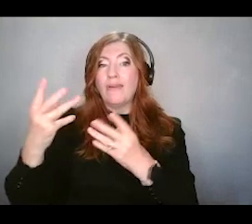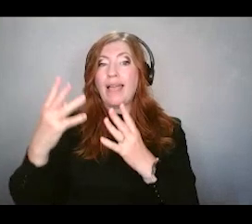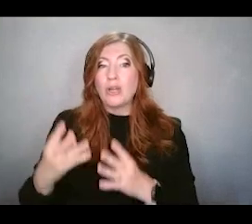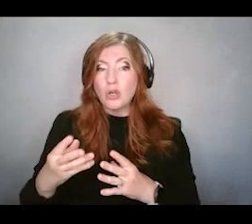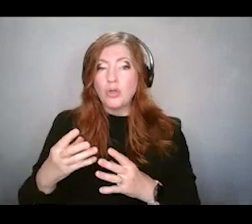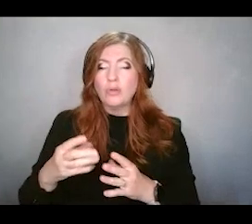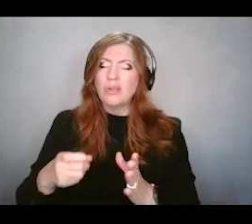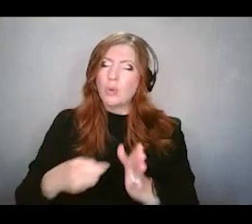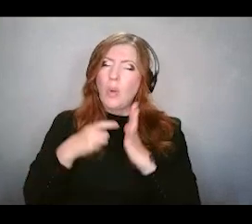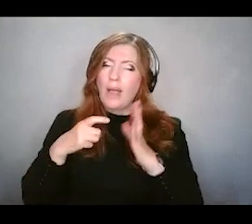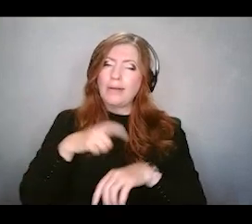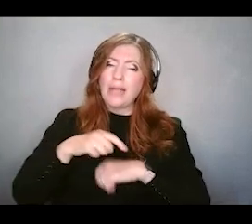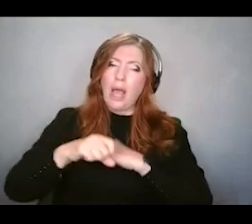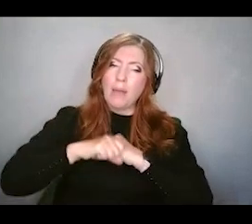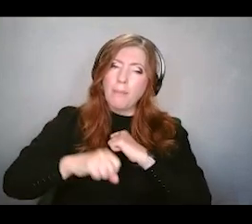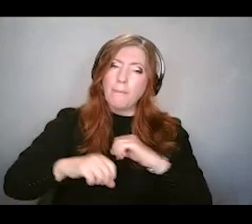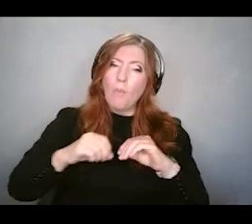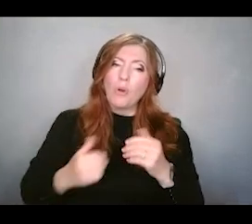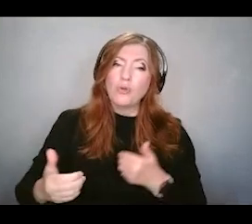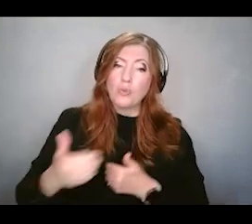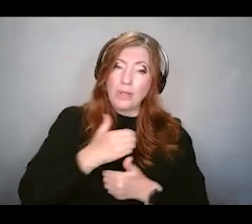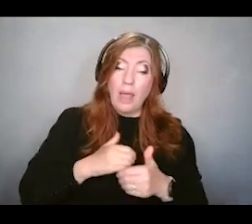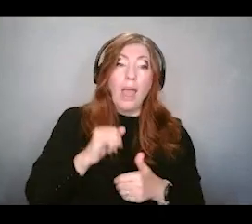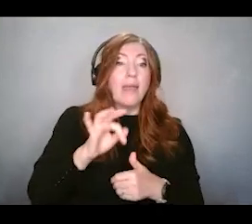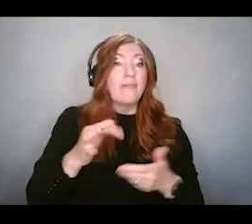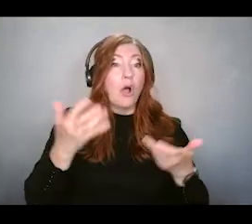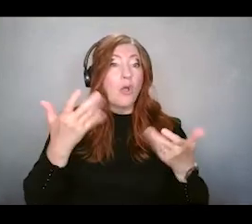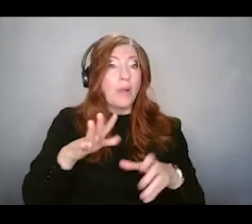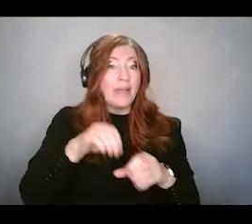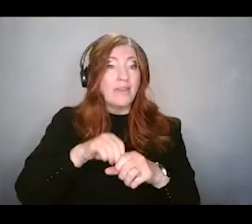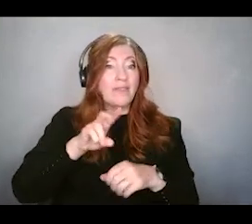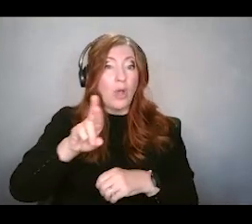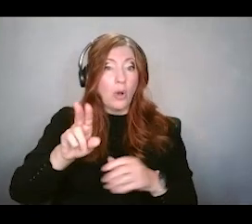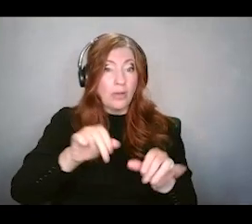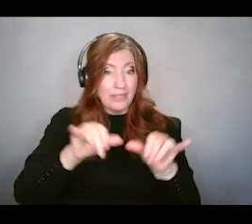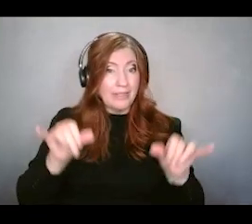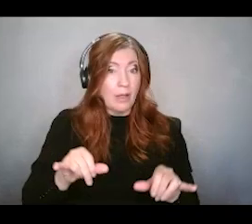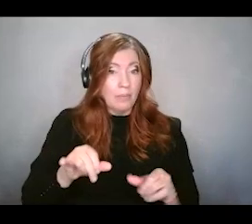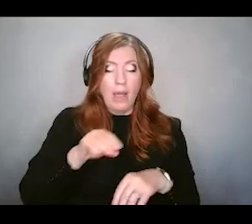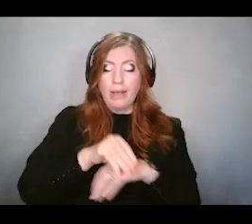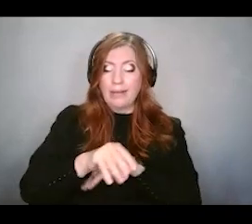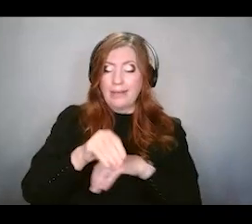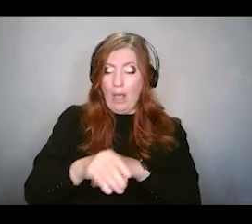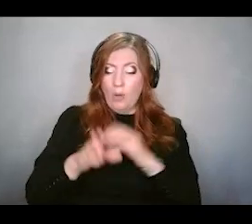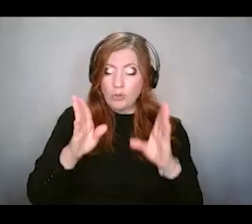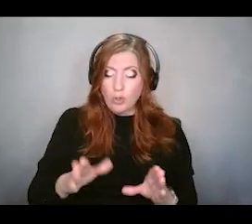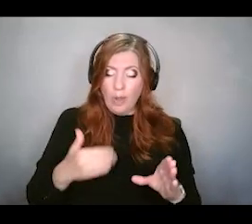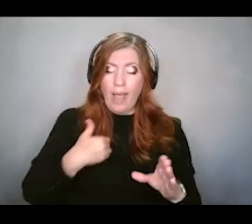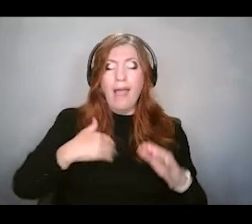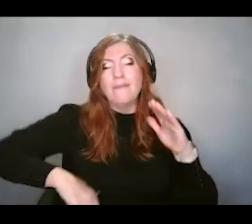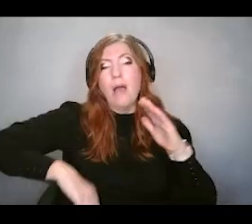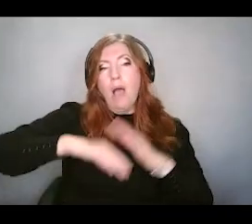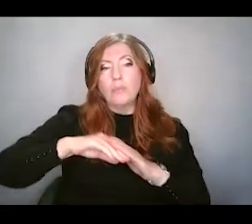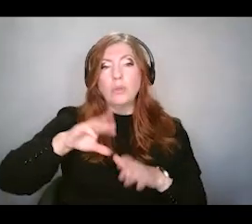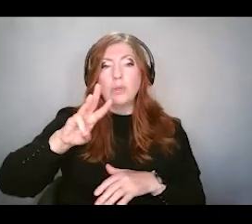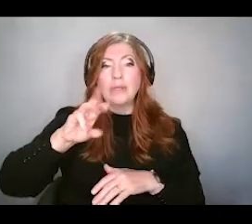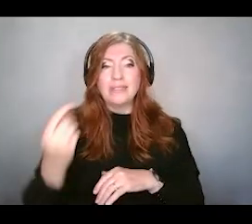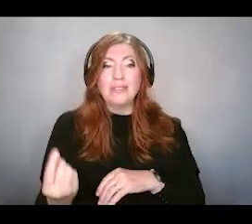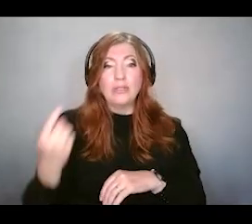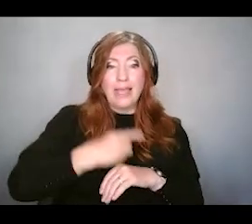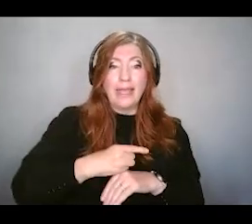those already in the VR system, counselors have up to 60 days to make an eligibility determination,